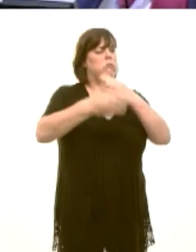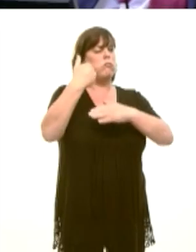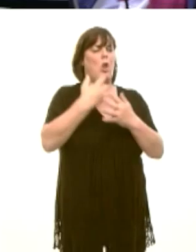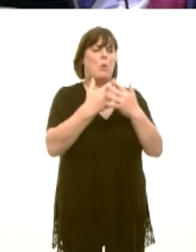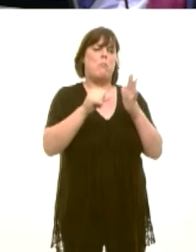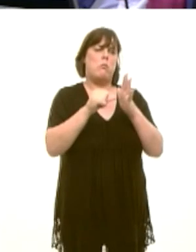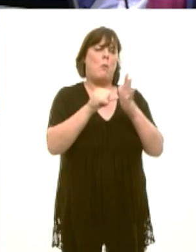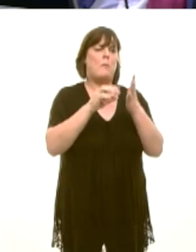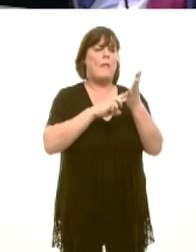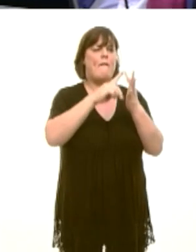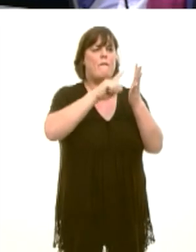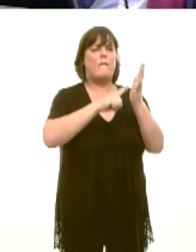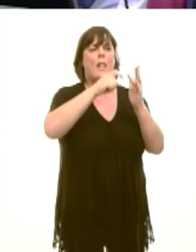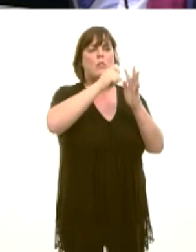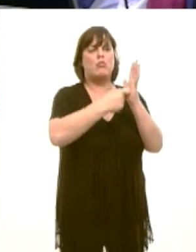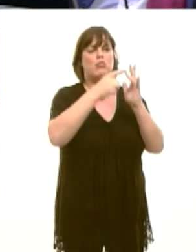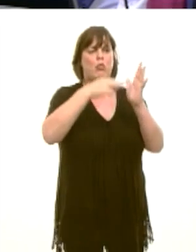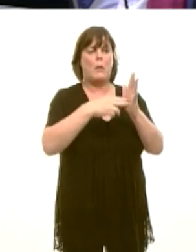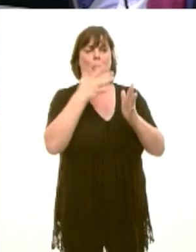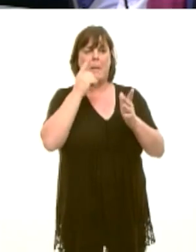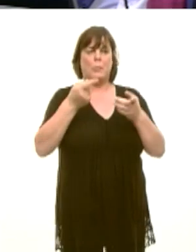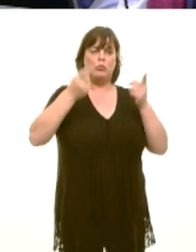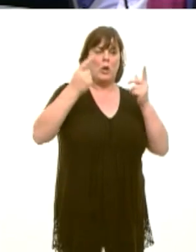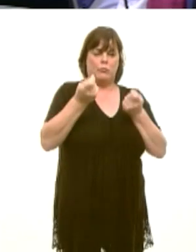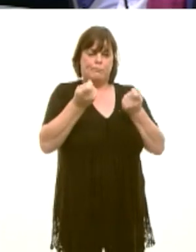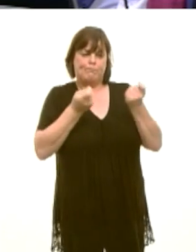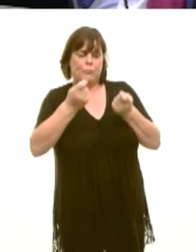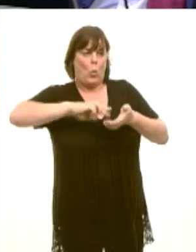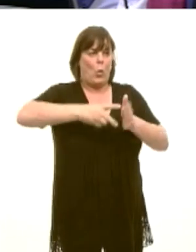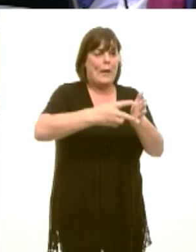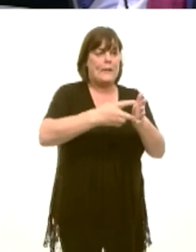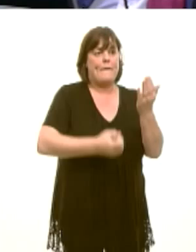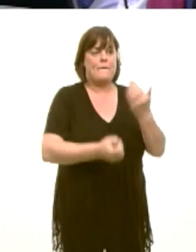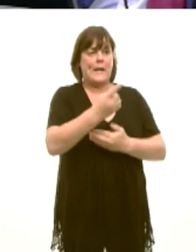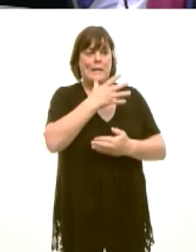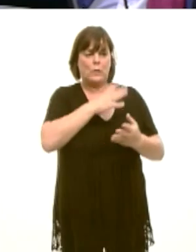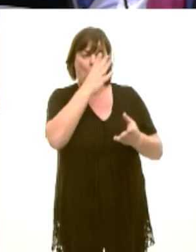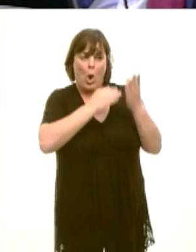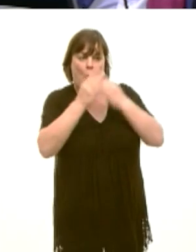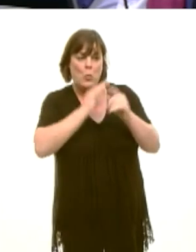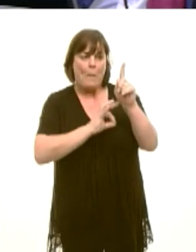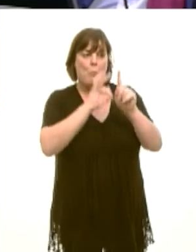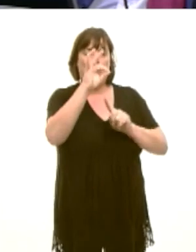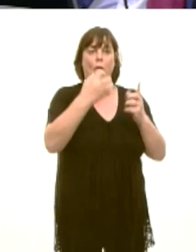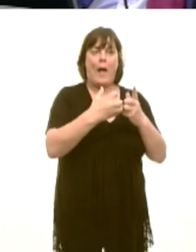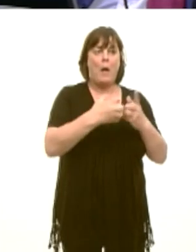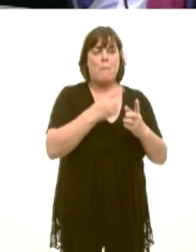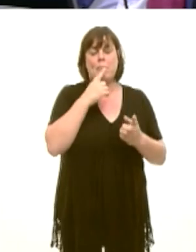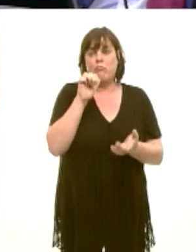Lessons had to be learned very quickly by the organisers and that is something they will need to bear in mind in the future. But he is right to say that the difficultiesóit